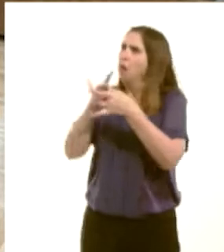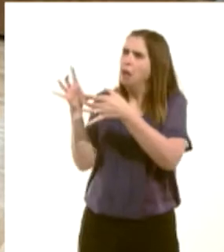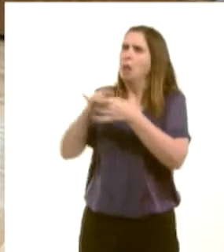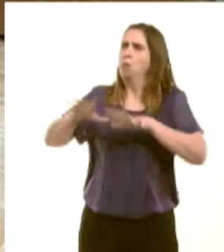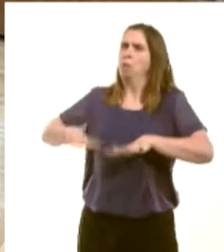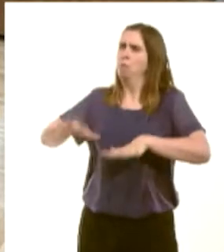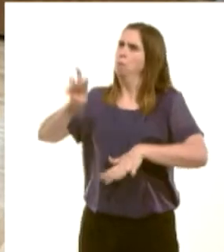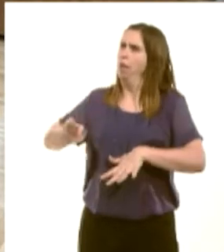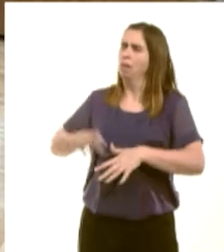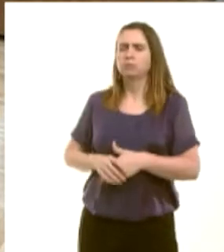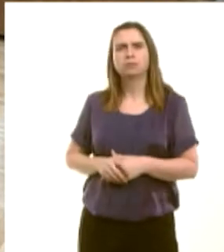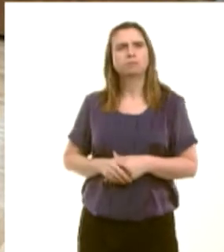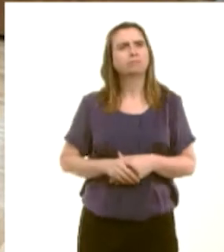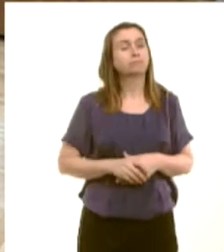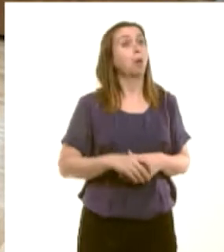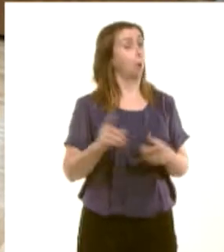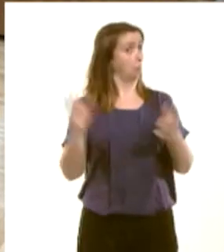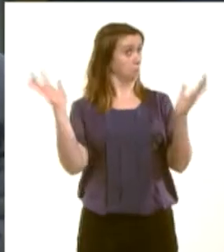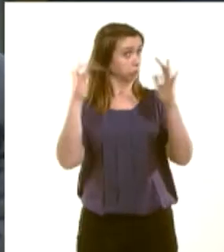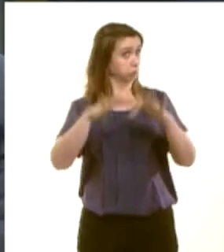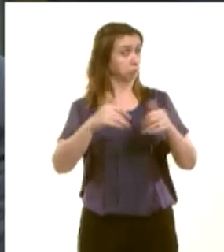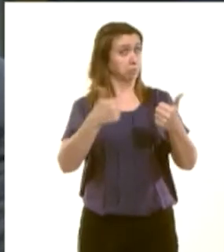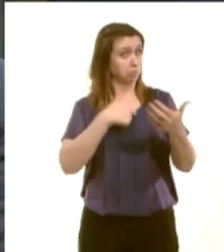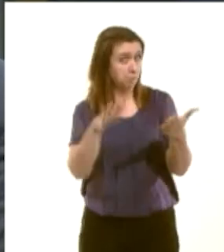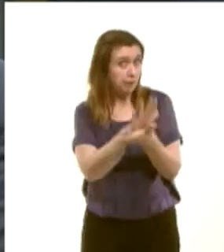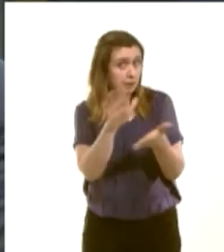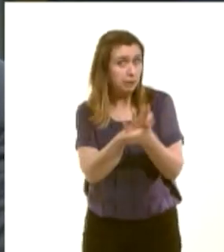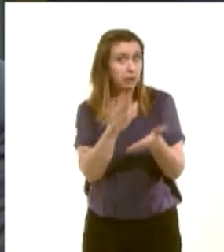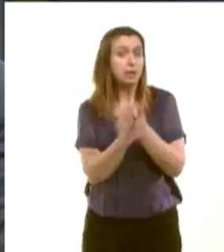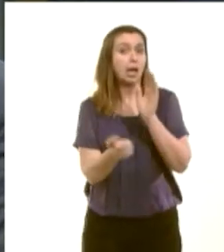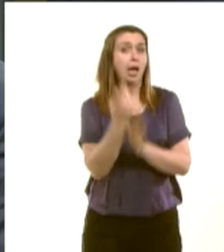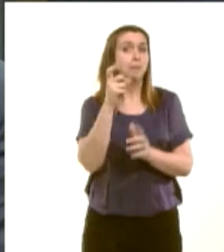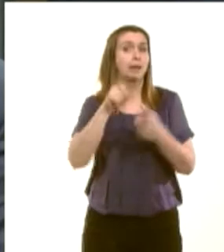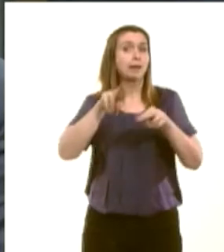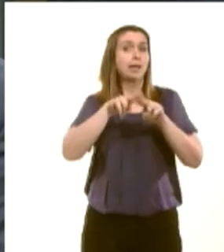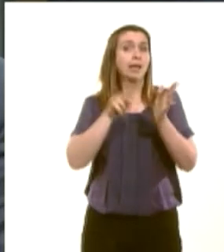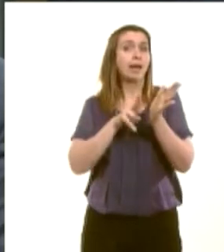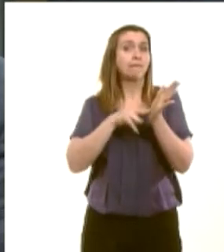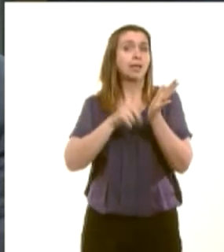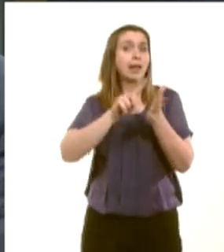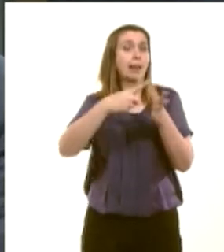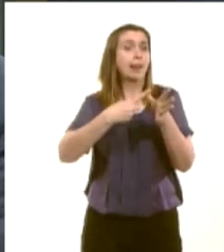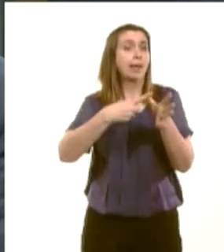I was pleased with that conference. It took place at Cefn Lea Park near Newtown just a